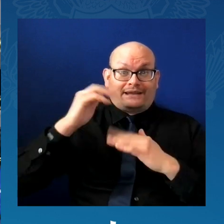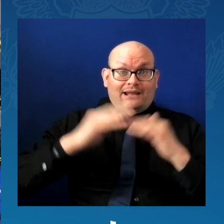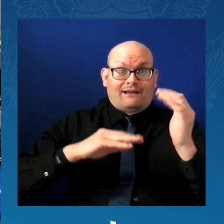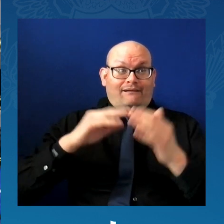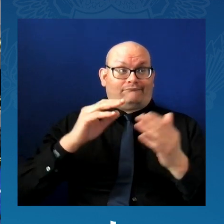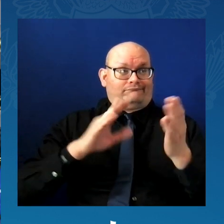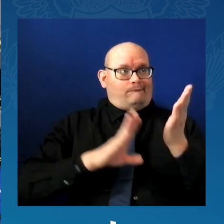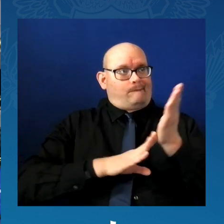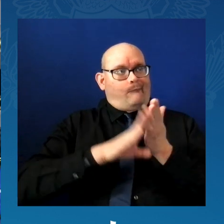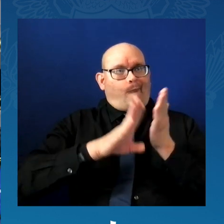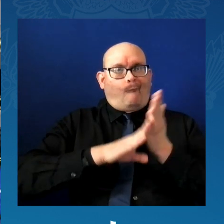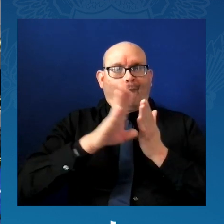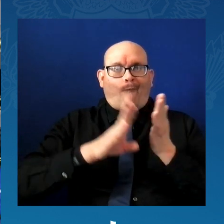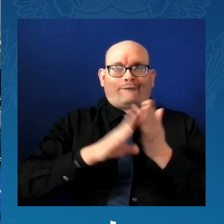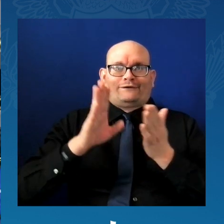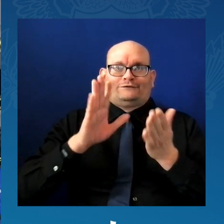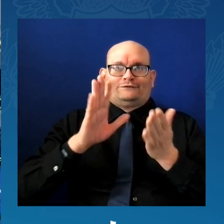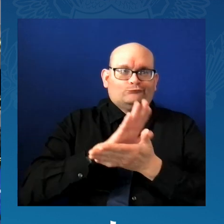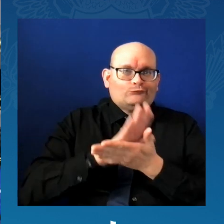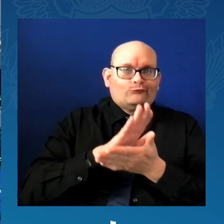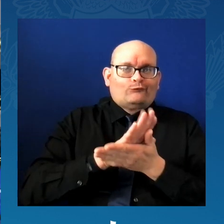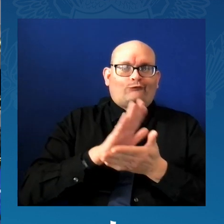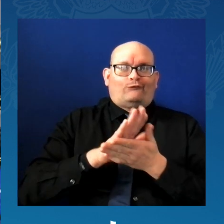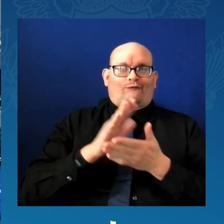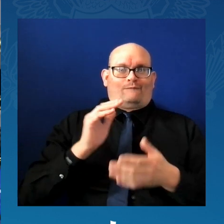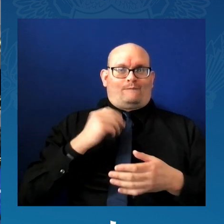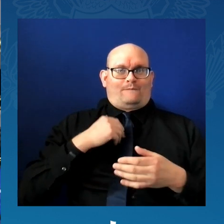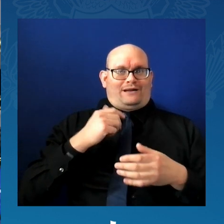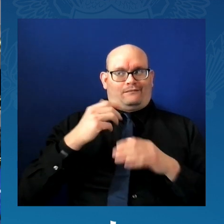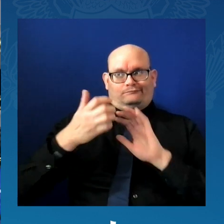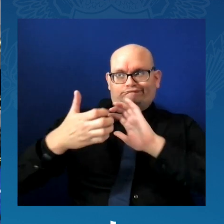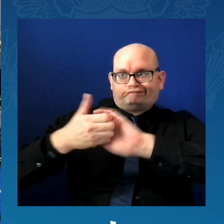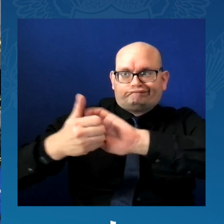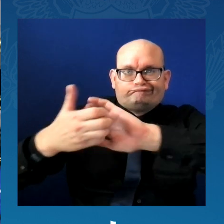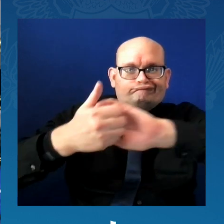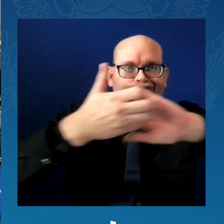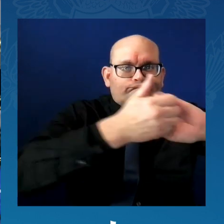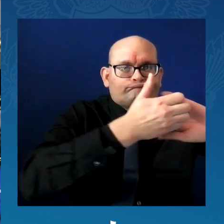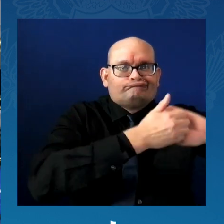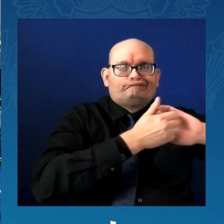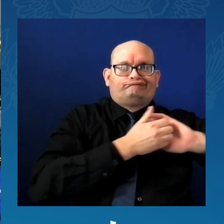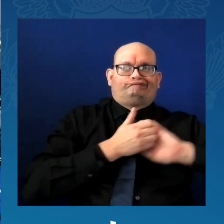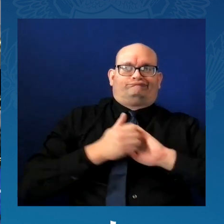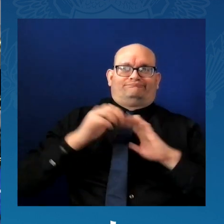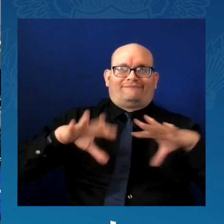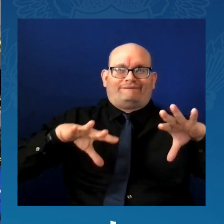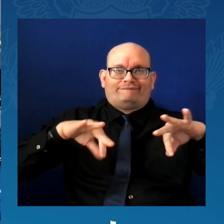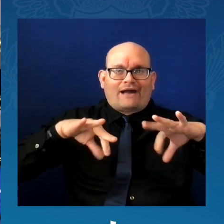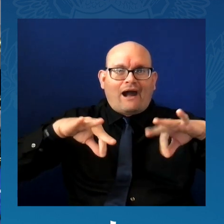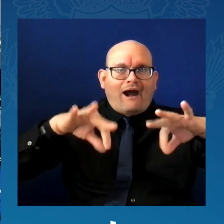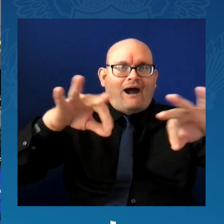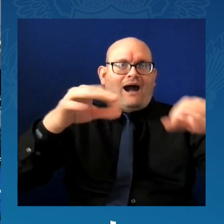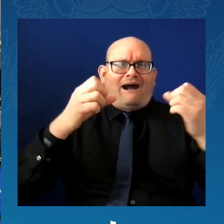When we partner with these institutions, we not only find amazing and highly competent talent, we also get this incredible